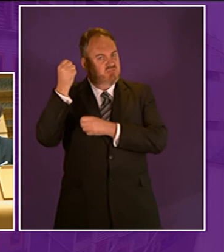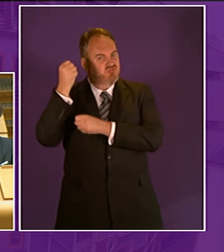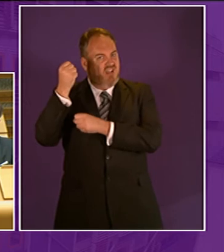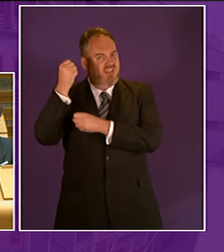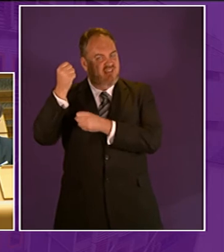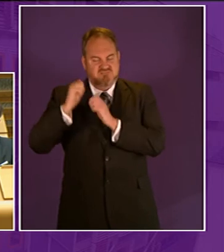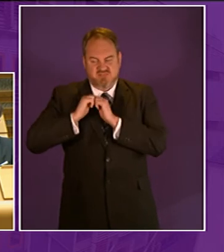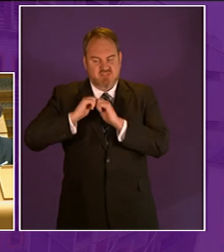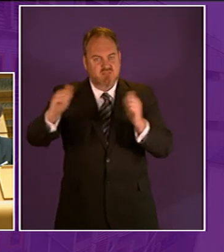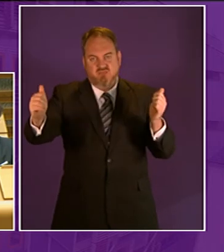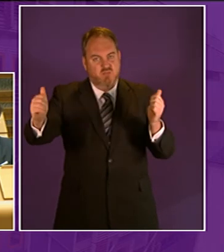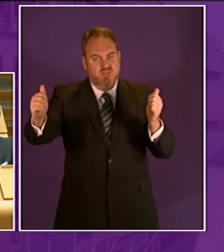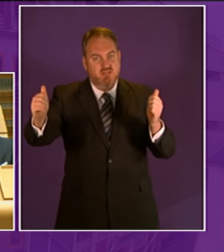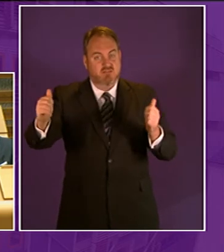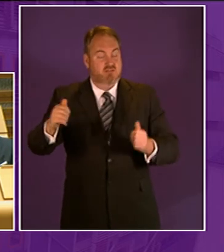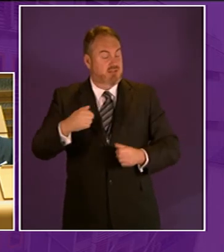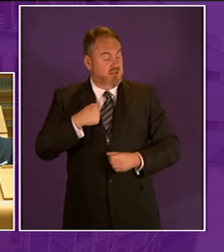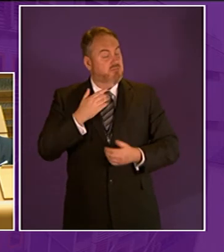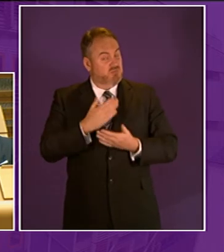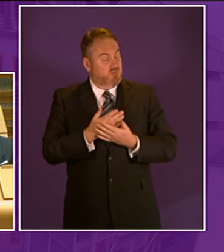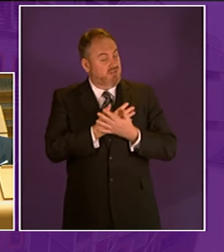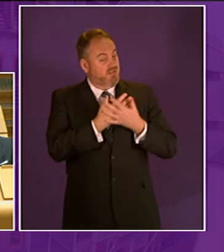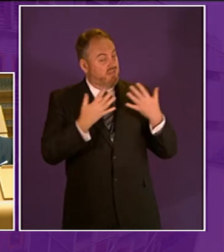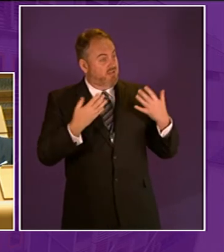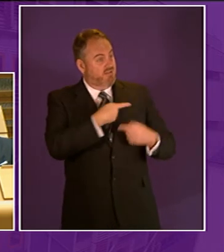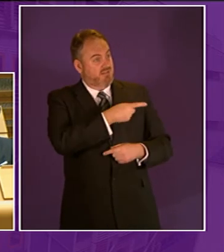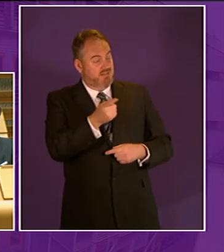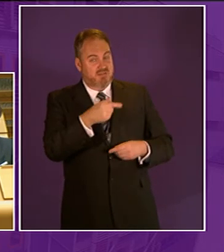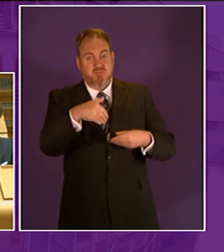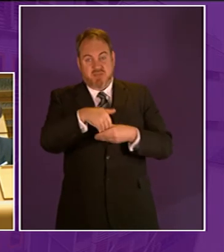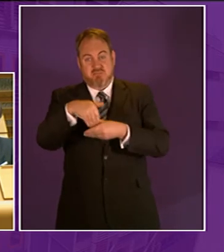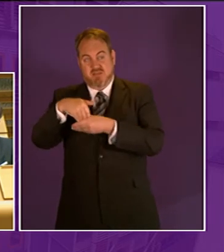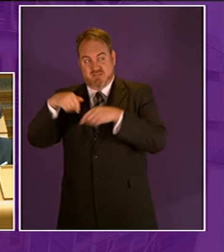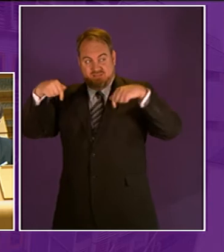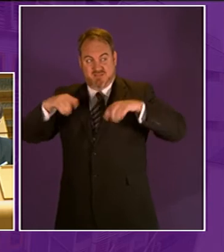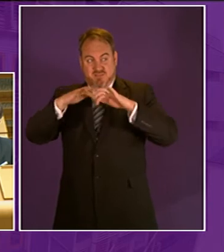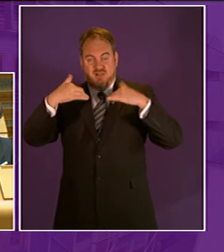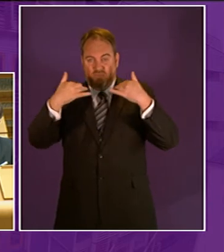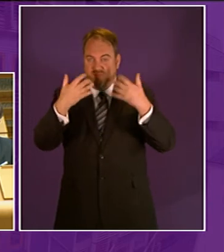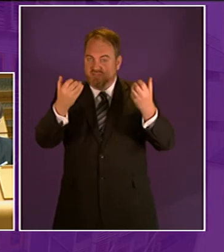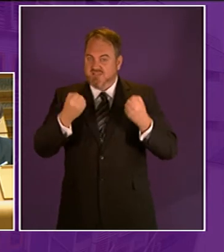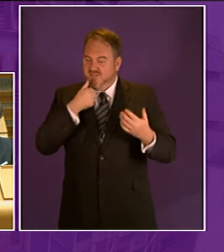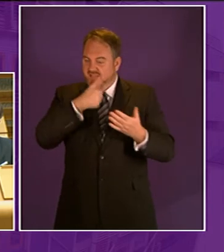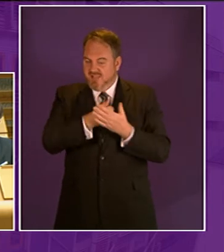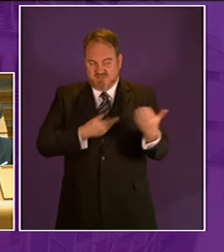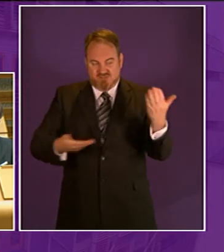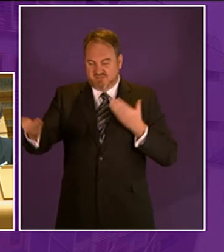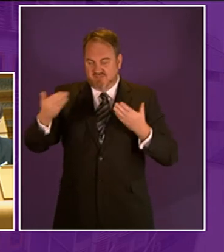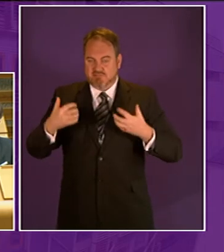I am sure that I am not the only member who has received letters and emails from constituents who are—rightly—angry about the detrimental effect that the action is having on their